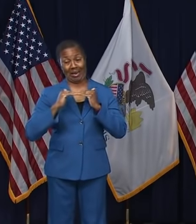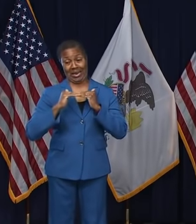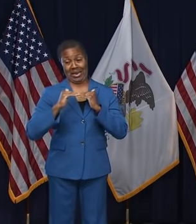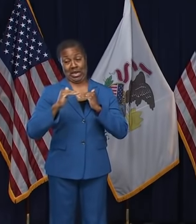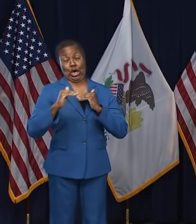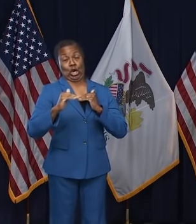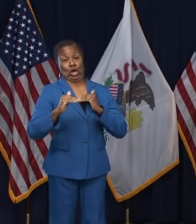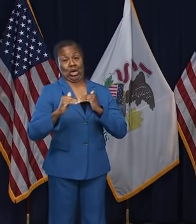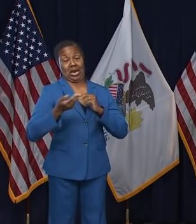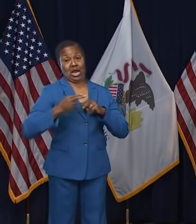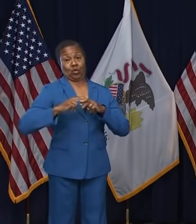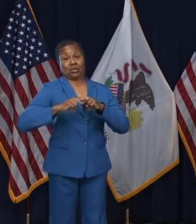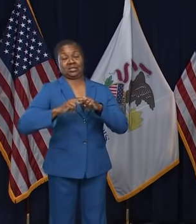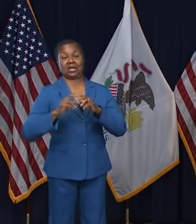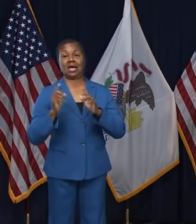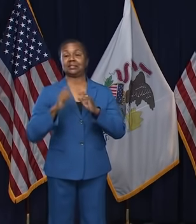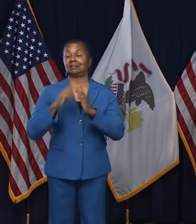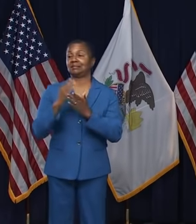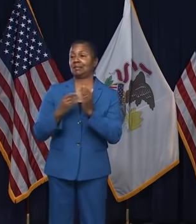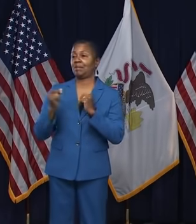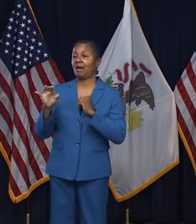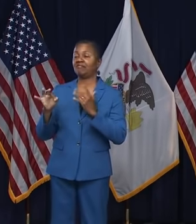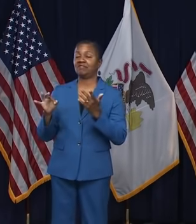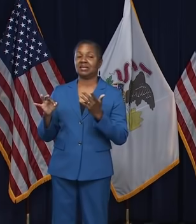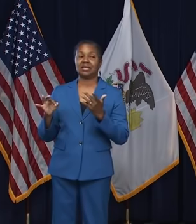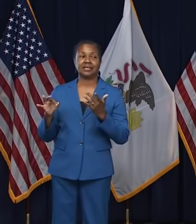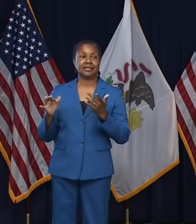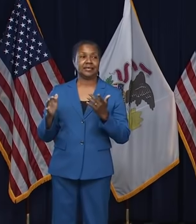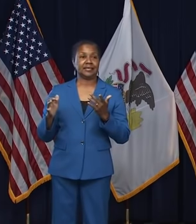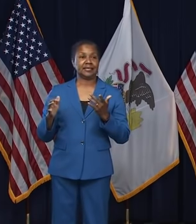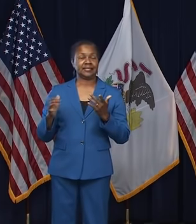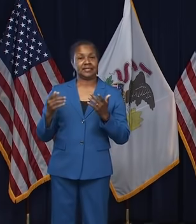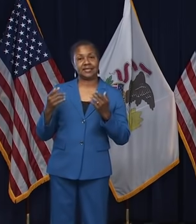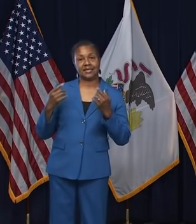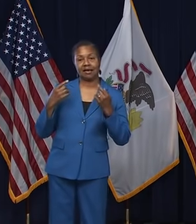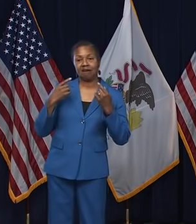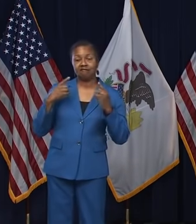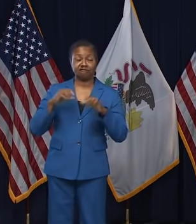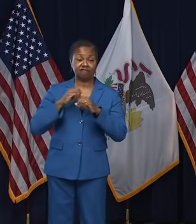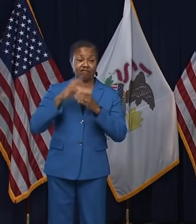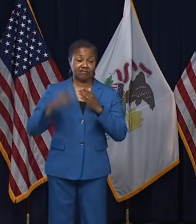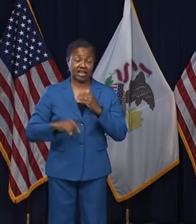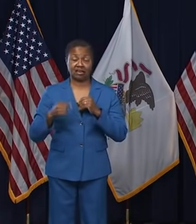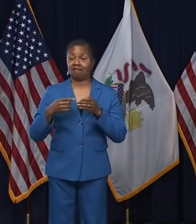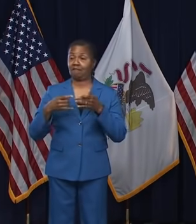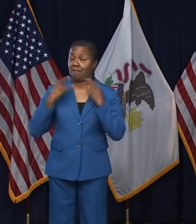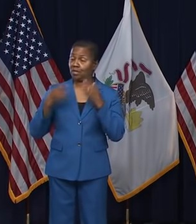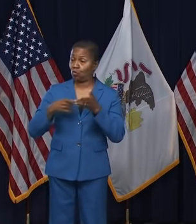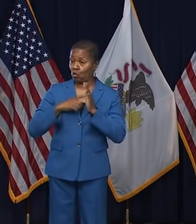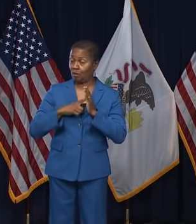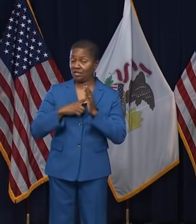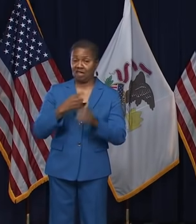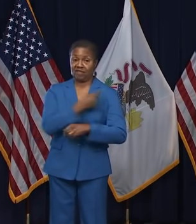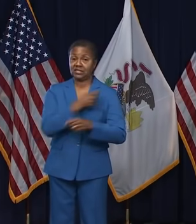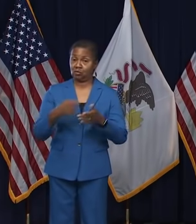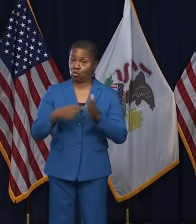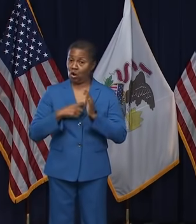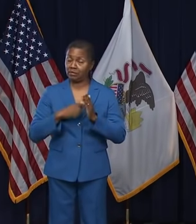to continue with a linear level I hope we'll meet a linear